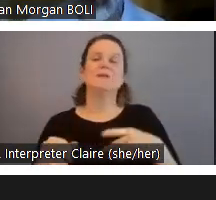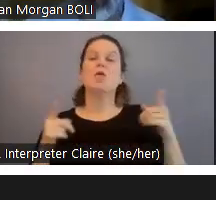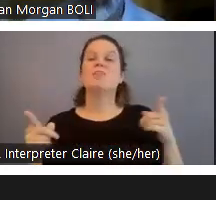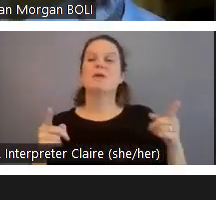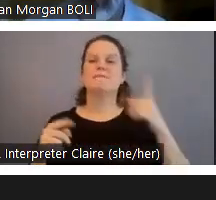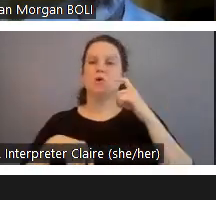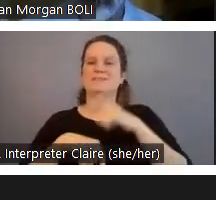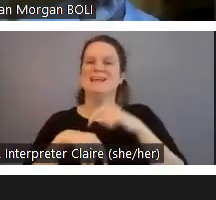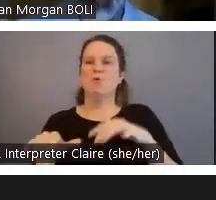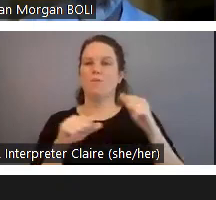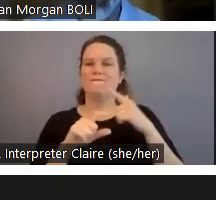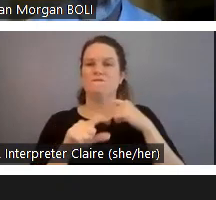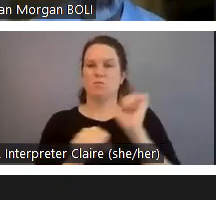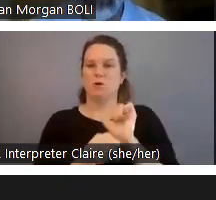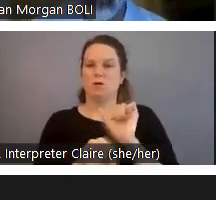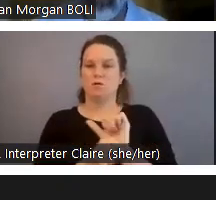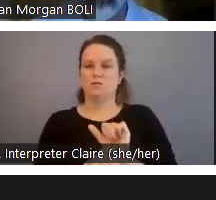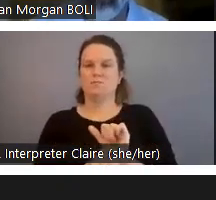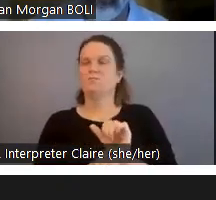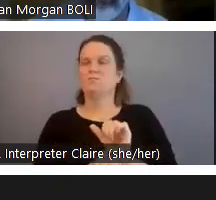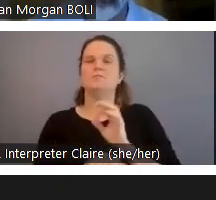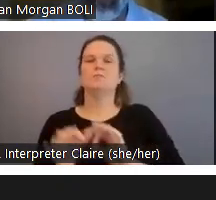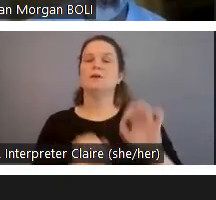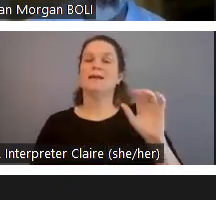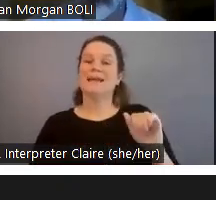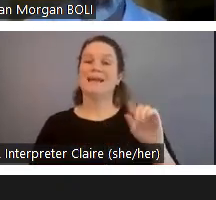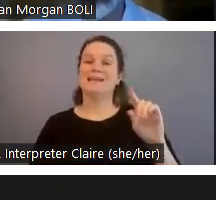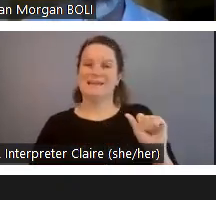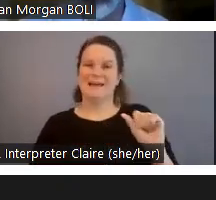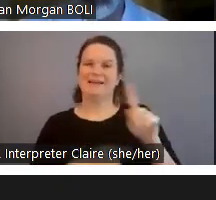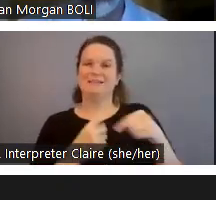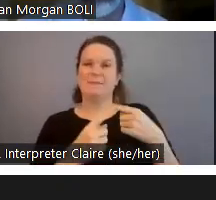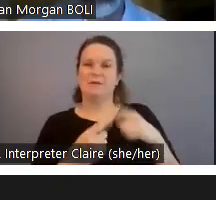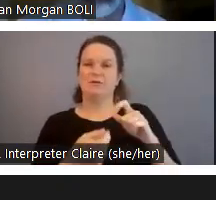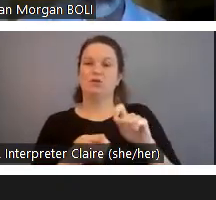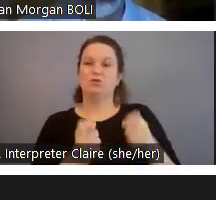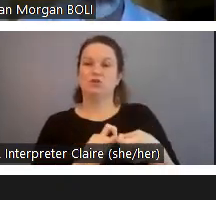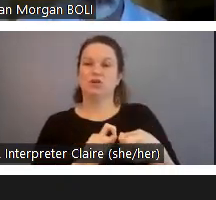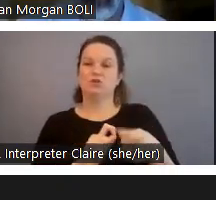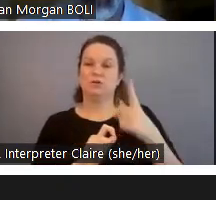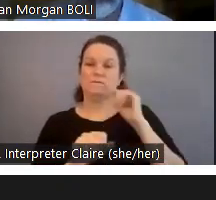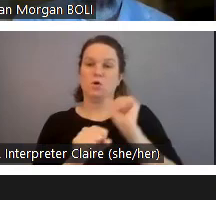from work, whereas, you know, ADA is all about the changes that you may need